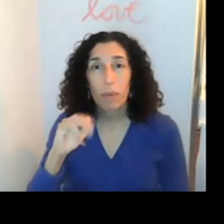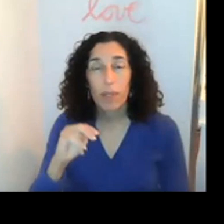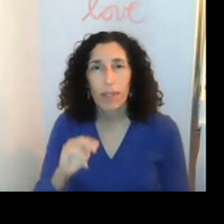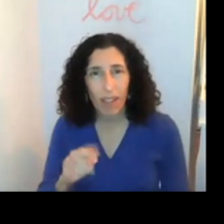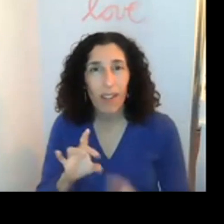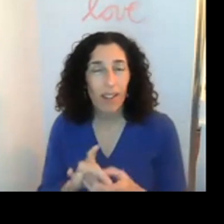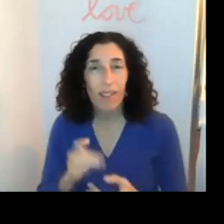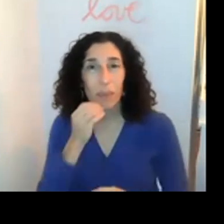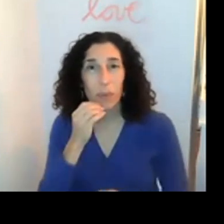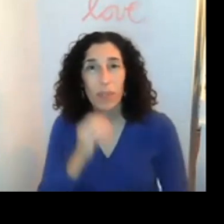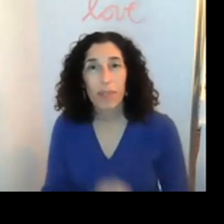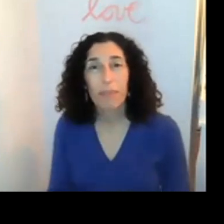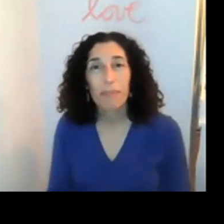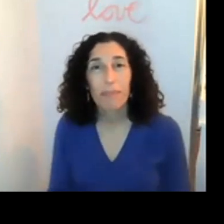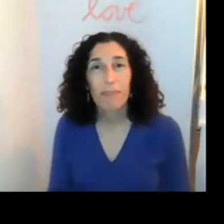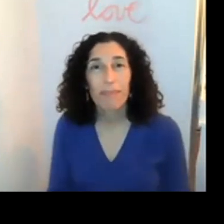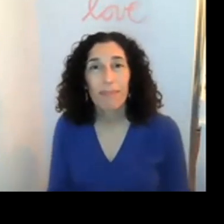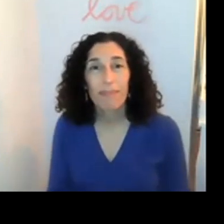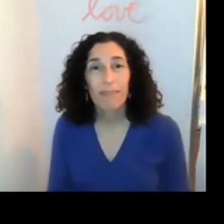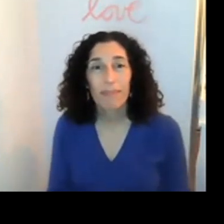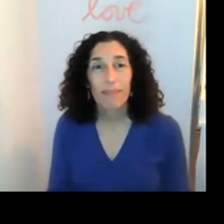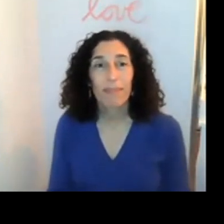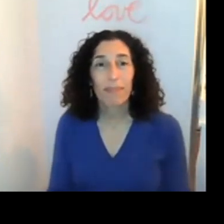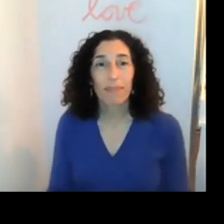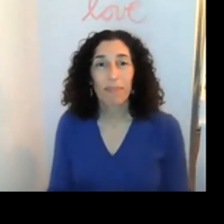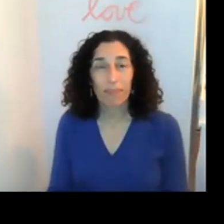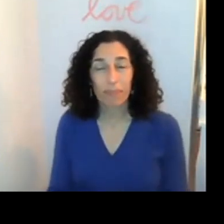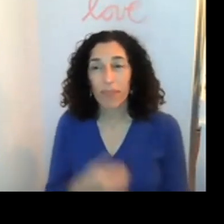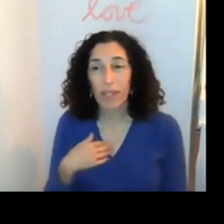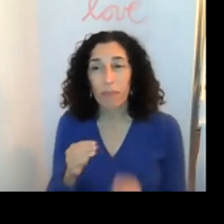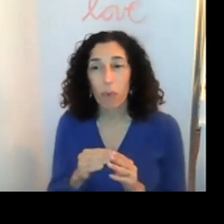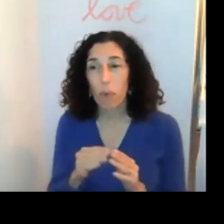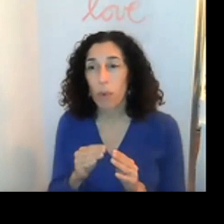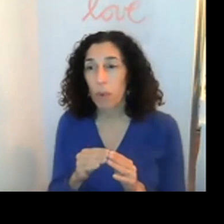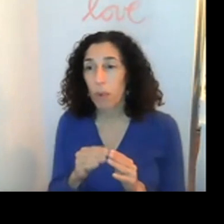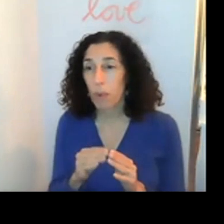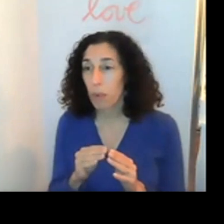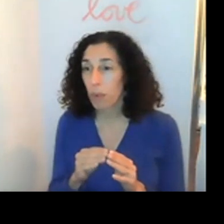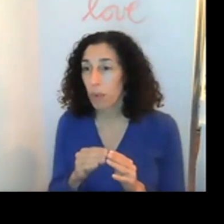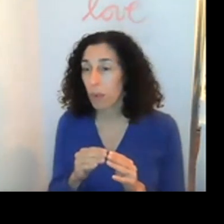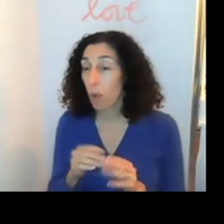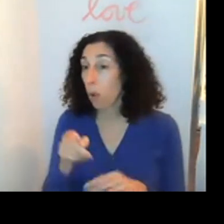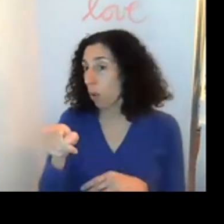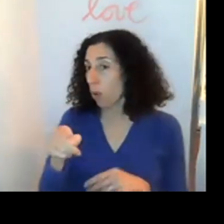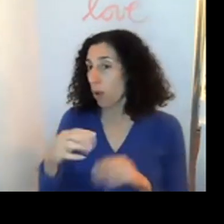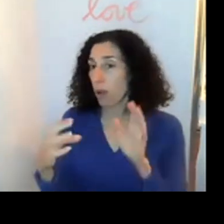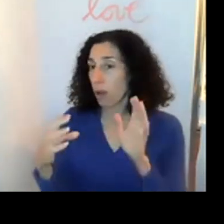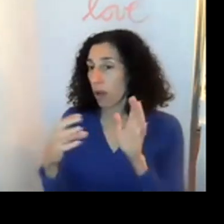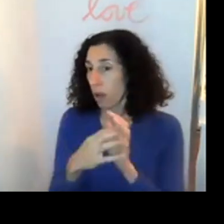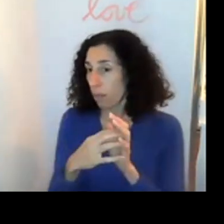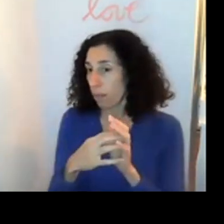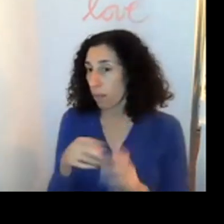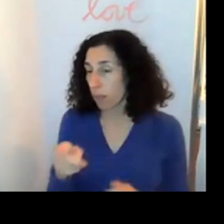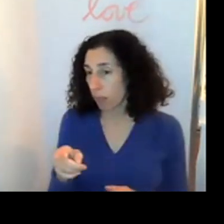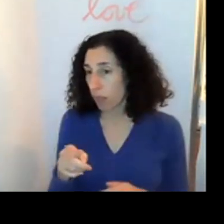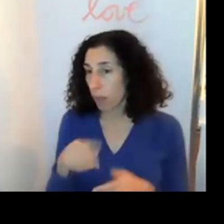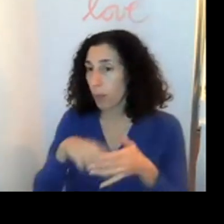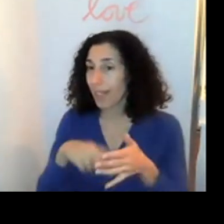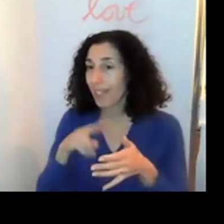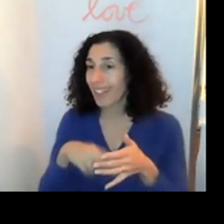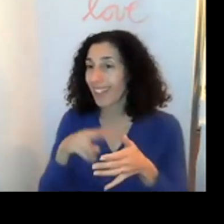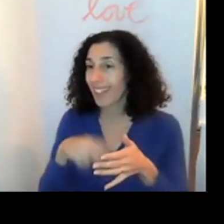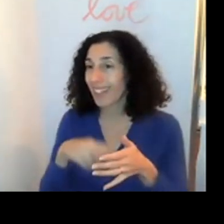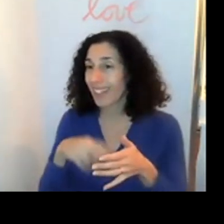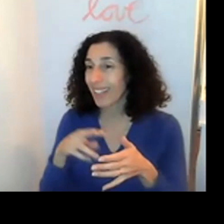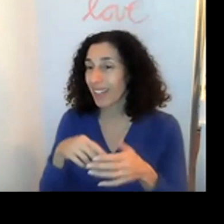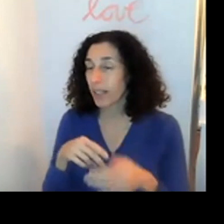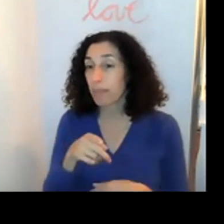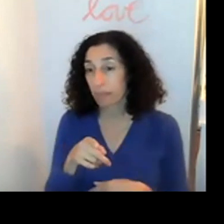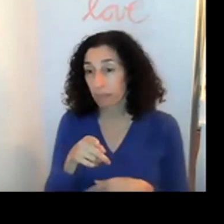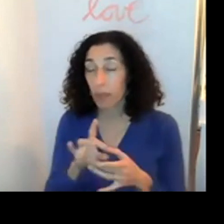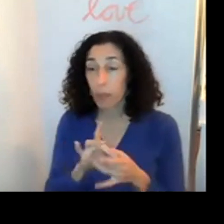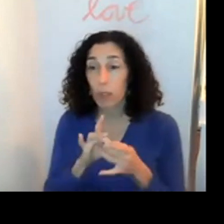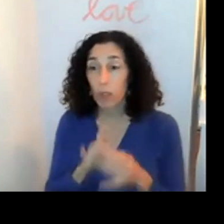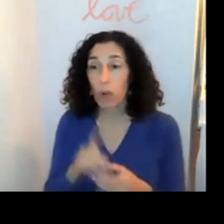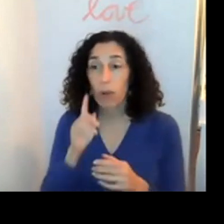felt like it was the hotel from The Shining and it just was so creepy and I took a picture